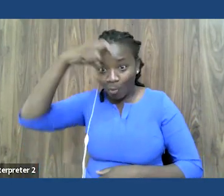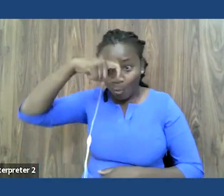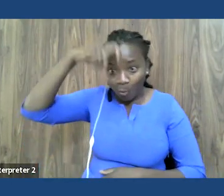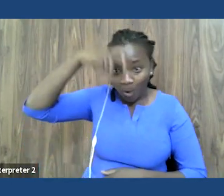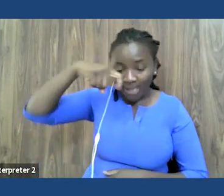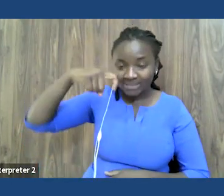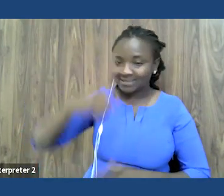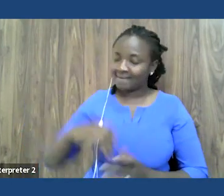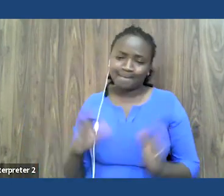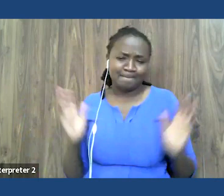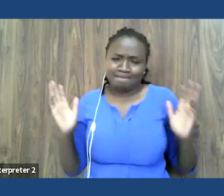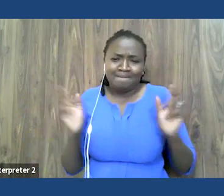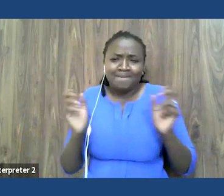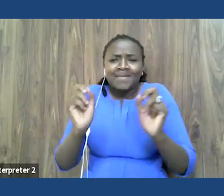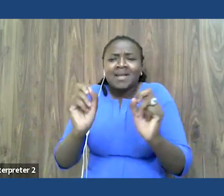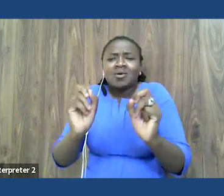We're all ageing differently.